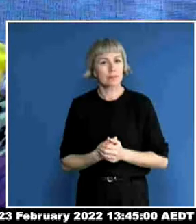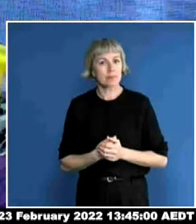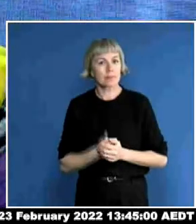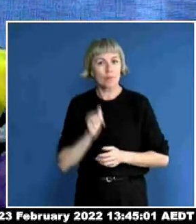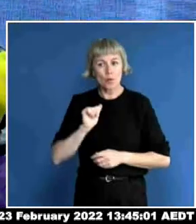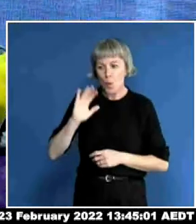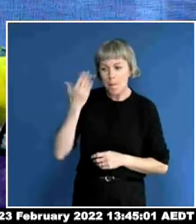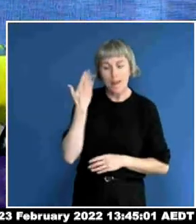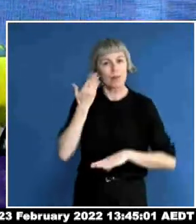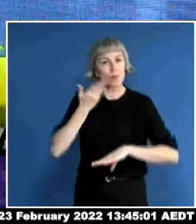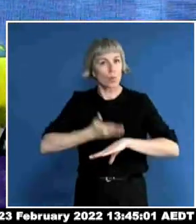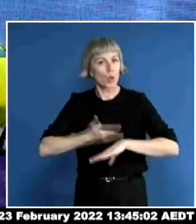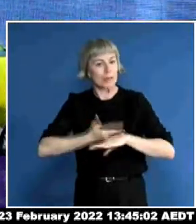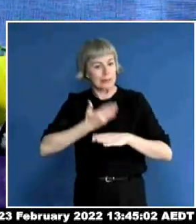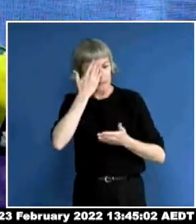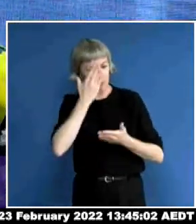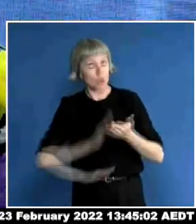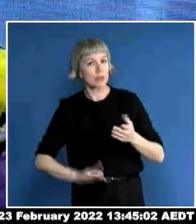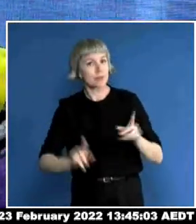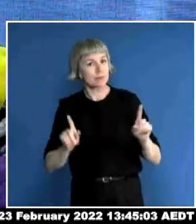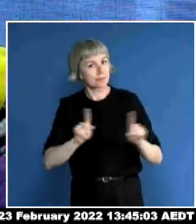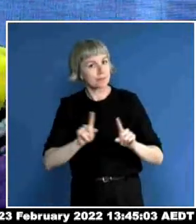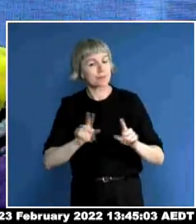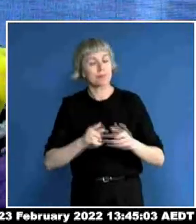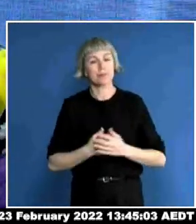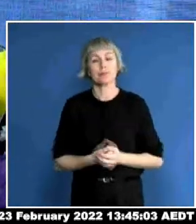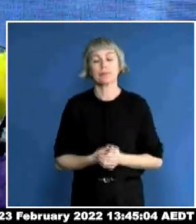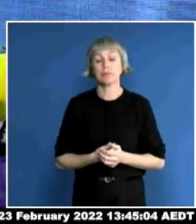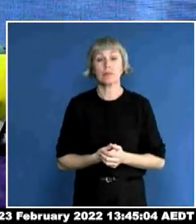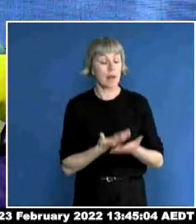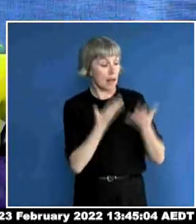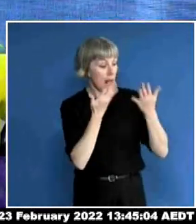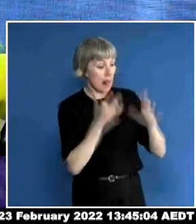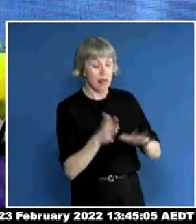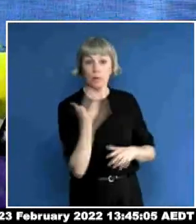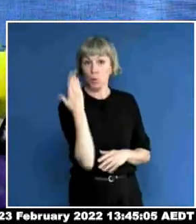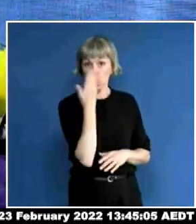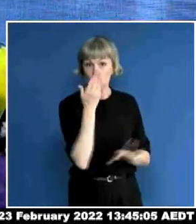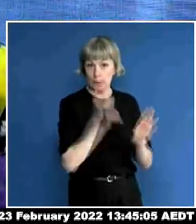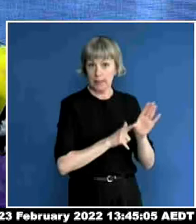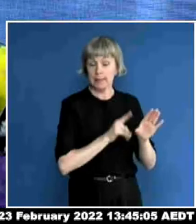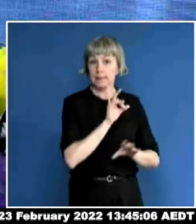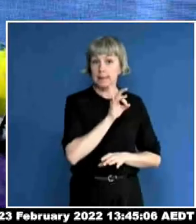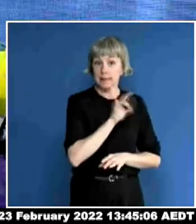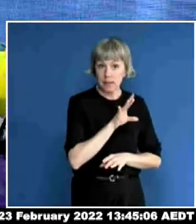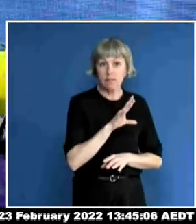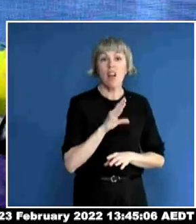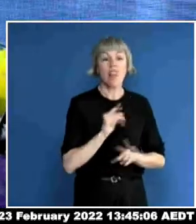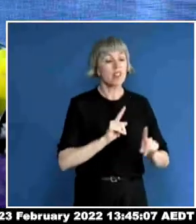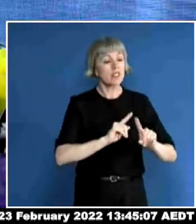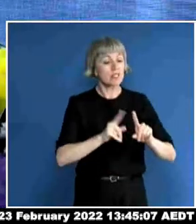So since leaving high school, you've worked in lots of different jobs, in cafés, and in